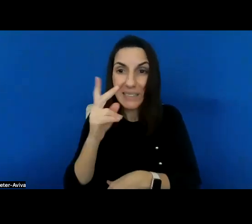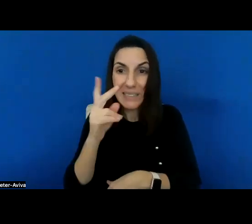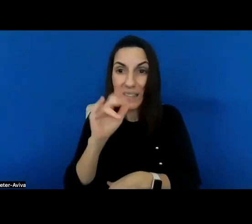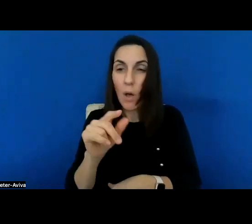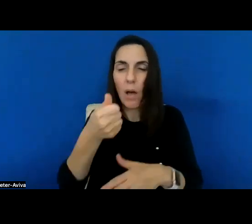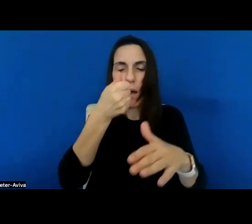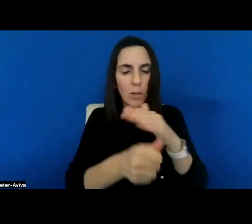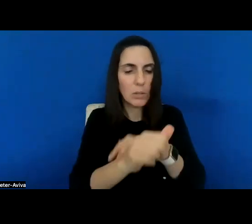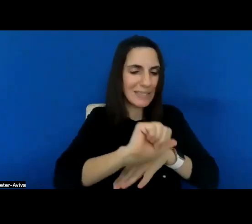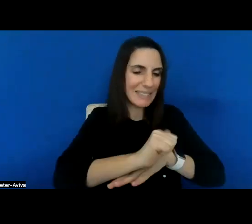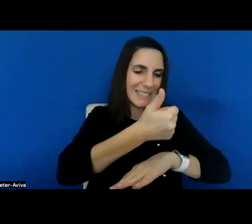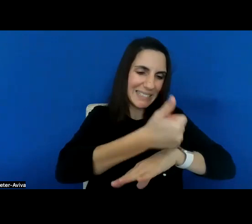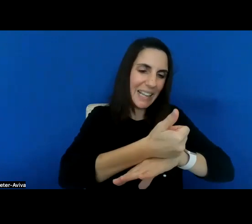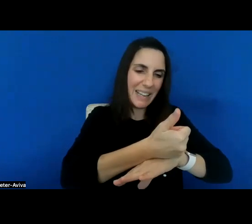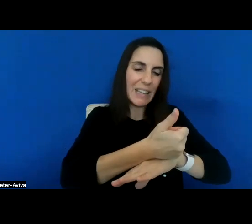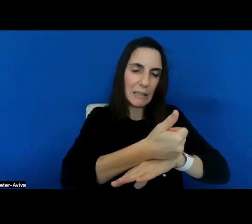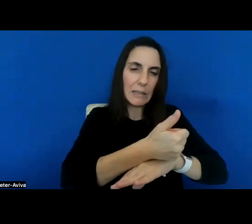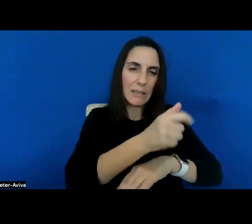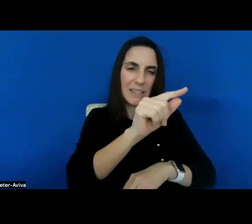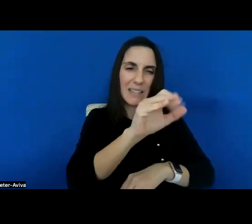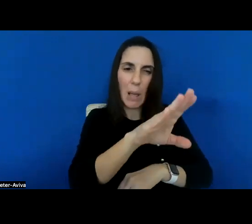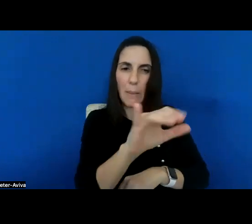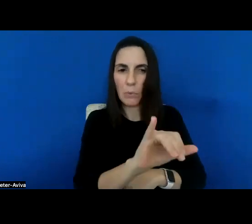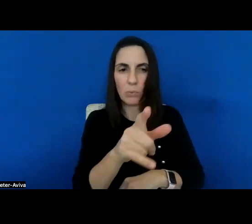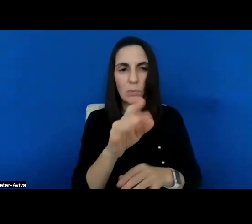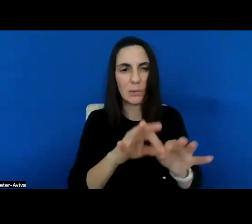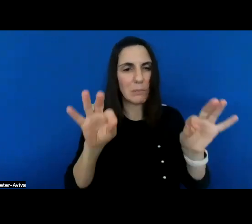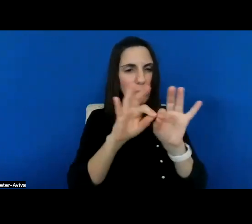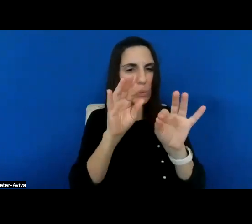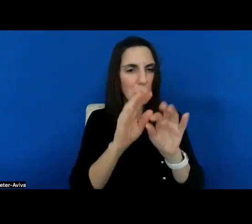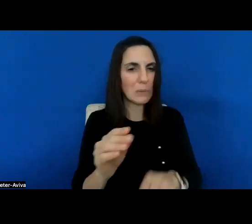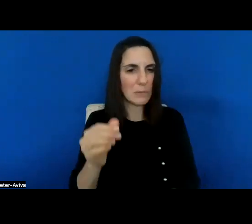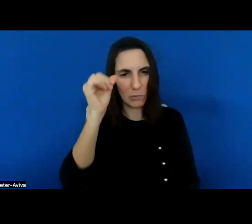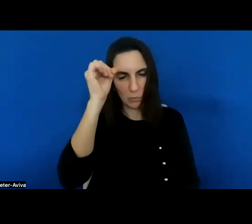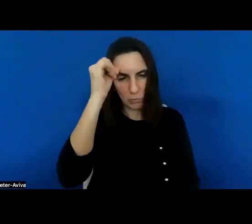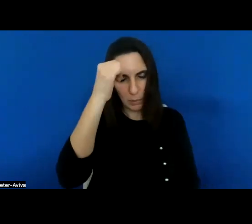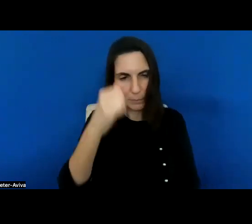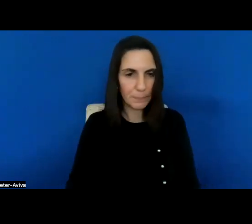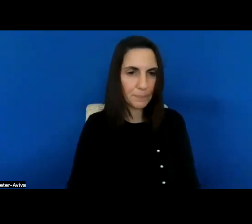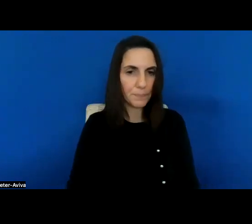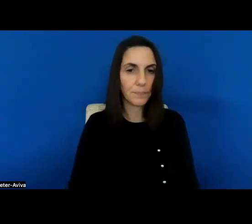things to keep 11:44:32 Alright. Do you have to submit expenses